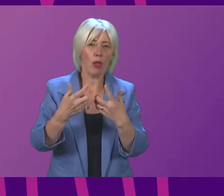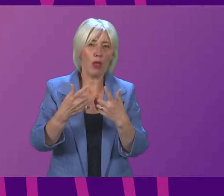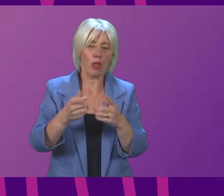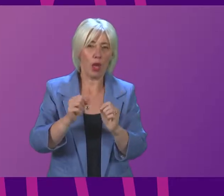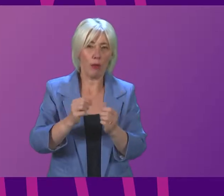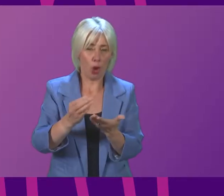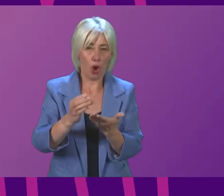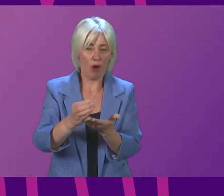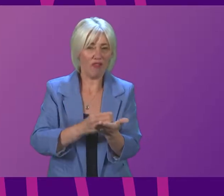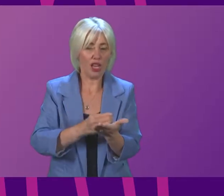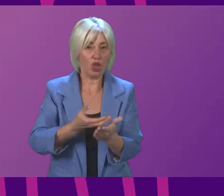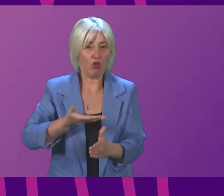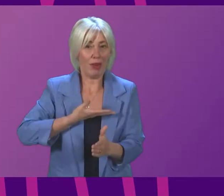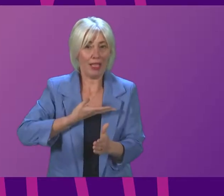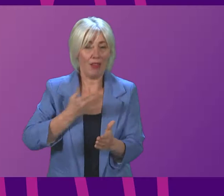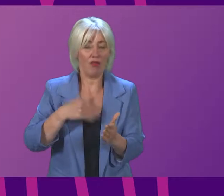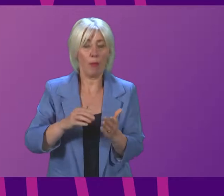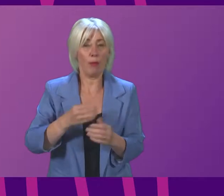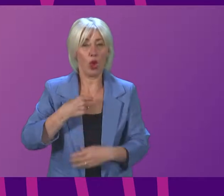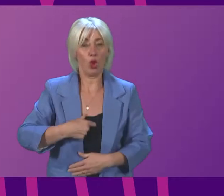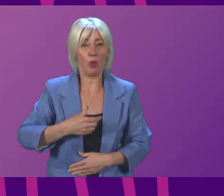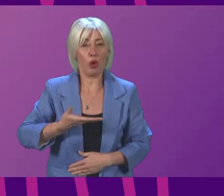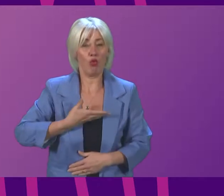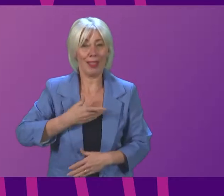as defined in the Human Rights Act 1998. We are trying to place a human rights-based approach at